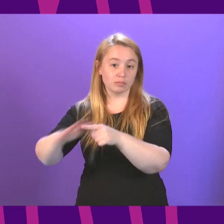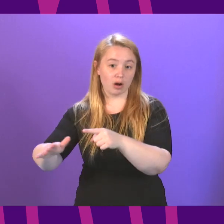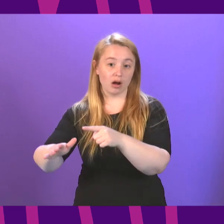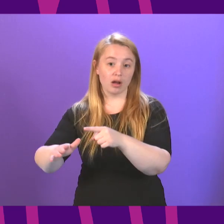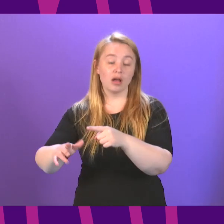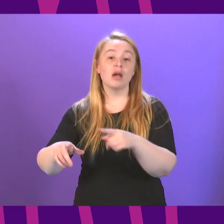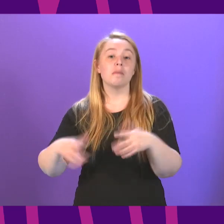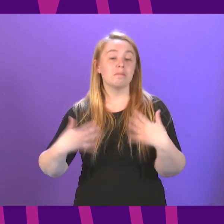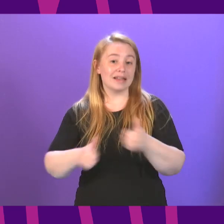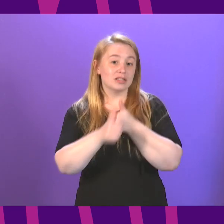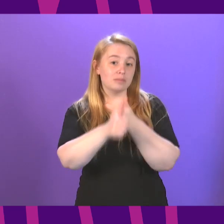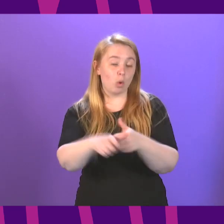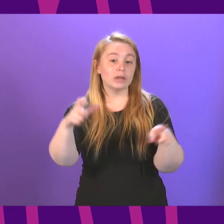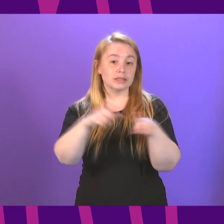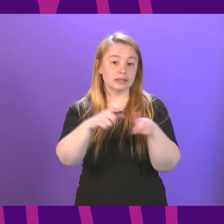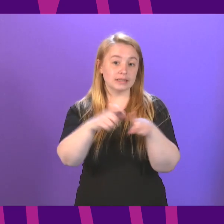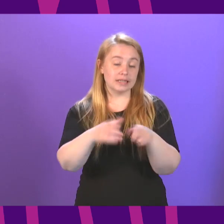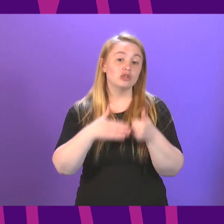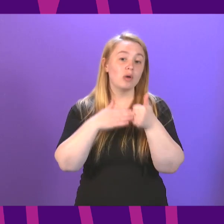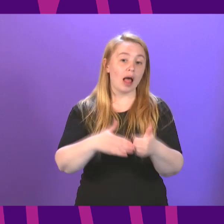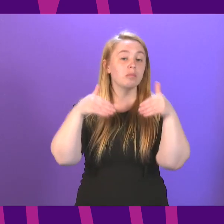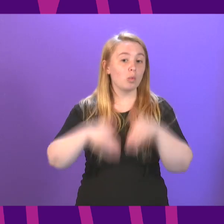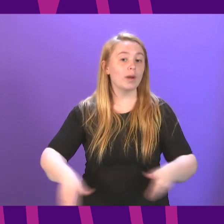Dundee to help with its waiting times, so that women